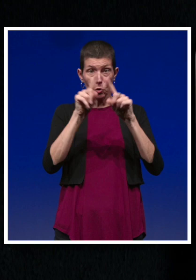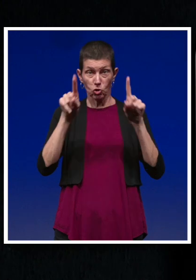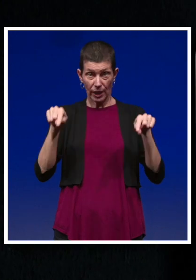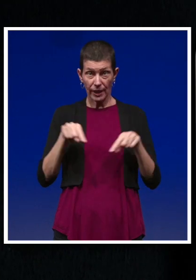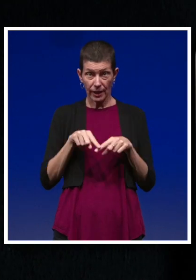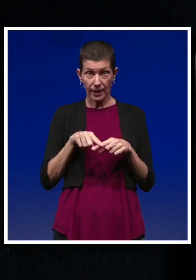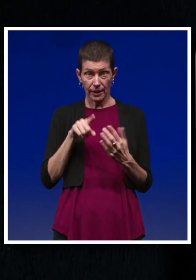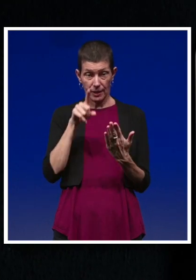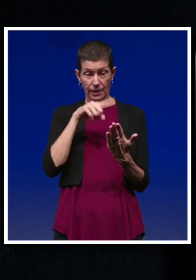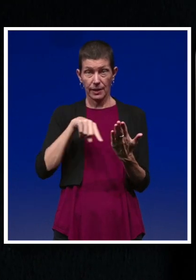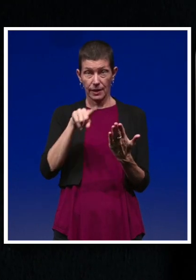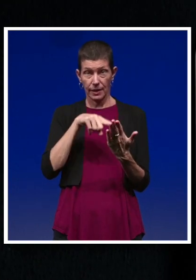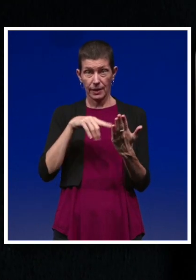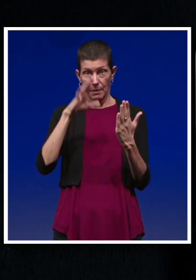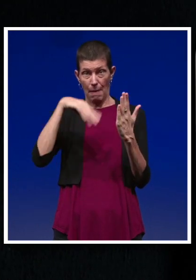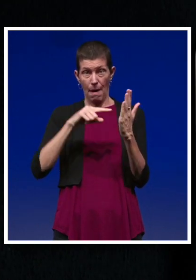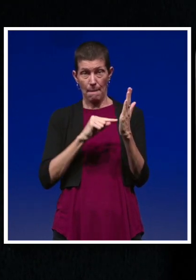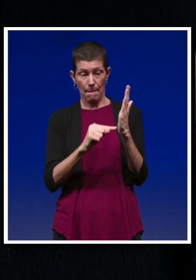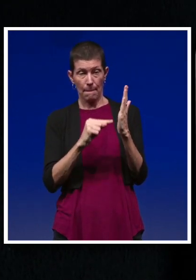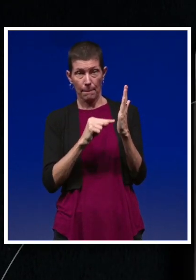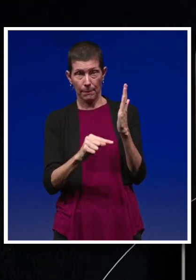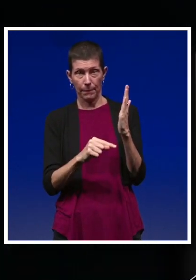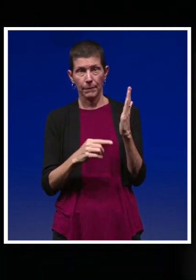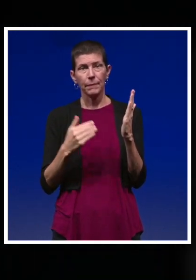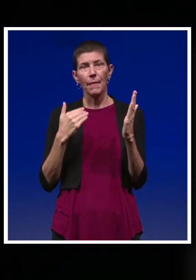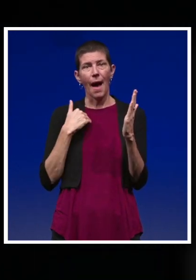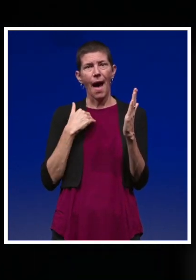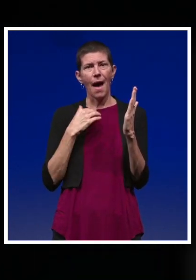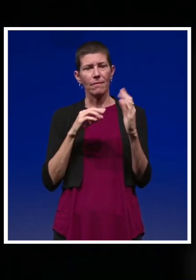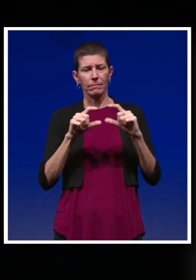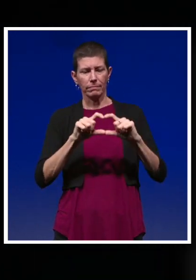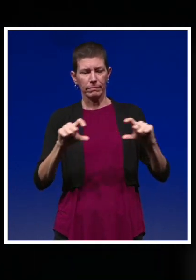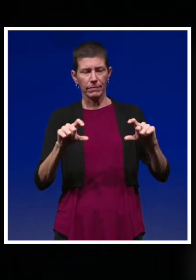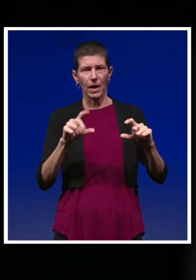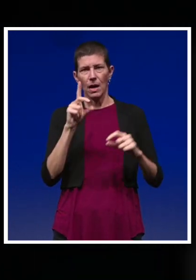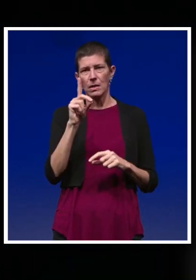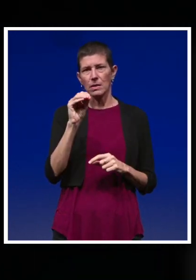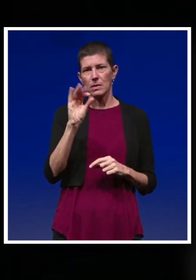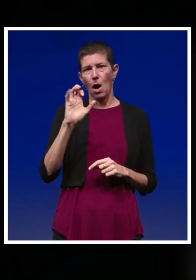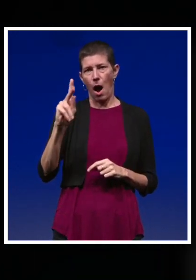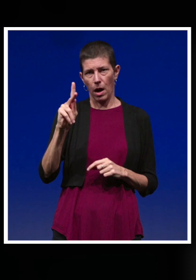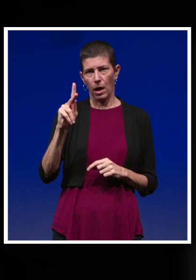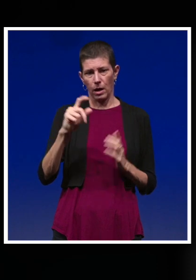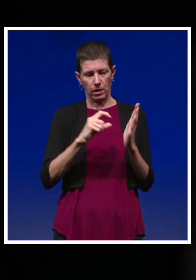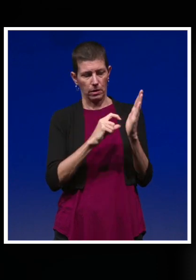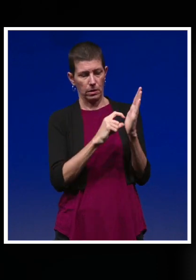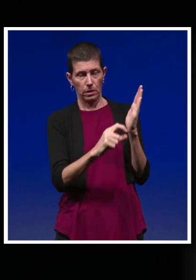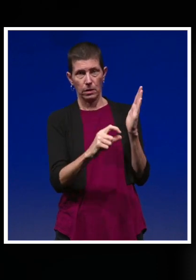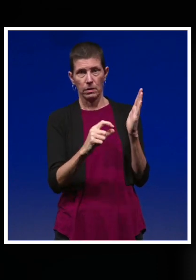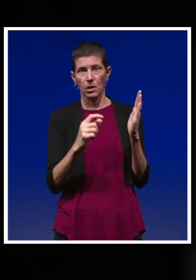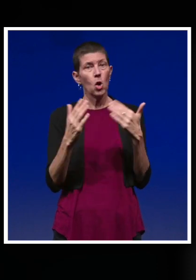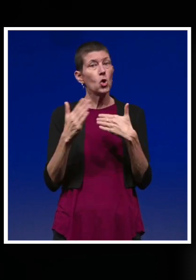On your home screen, on the bottom, there is a section called the Dock.